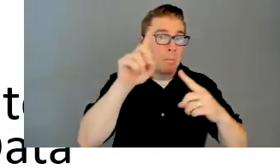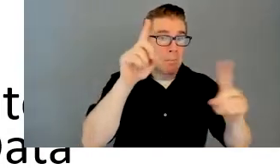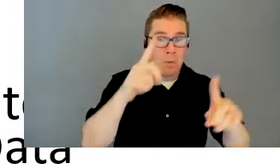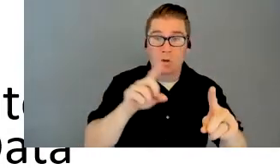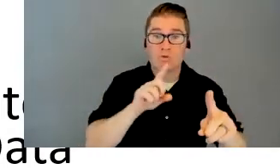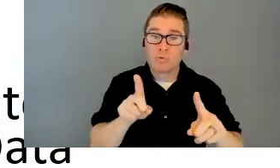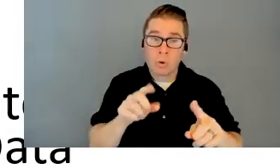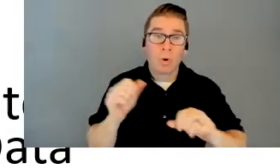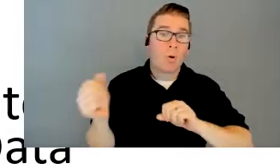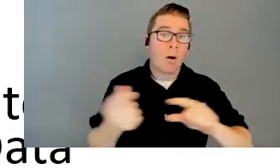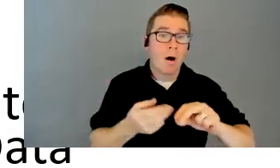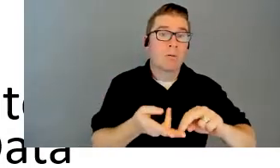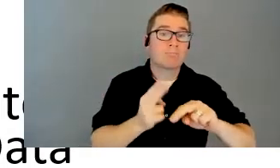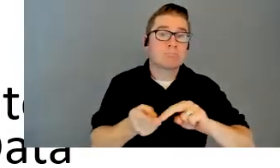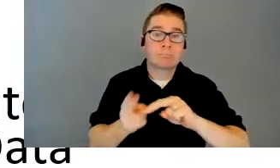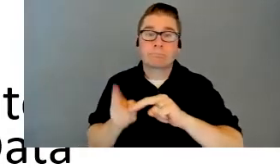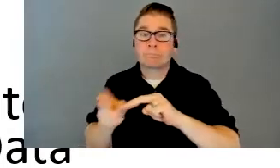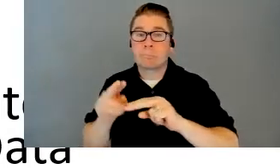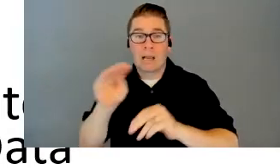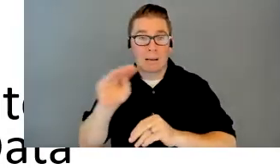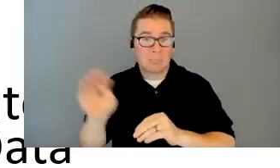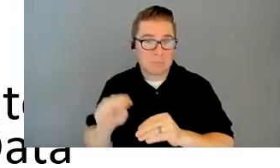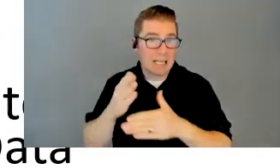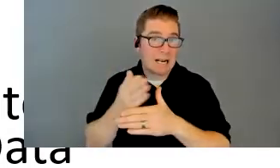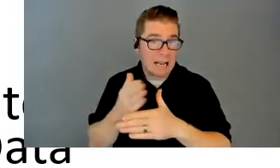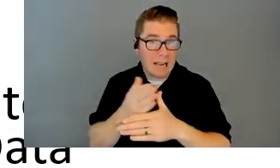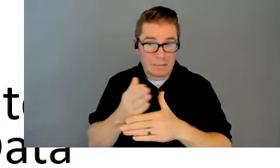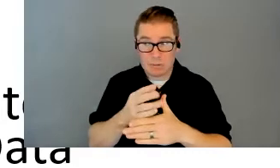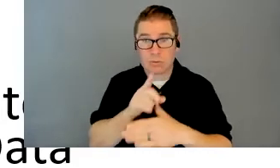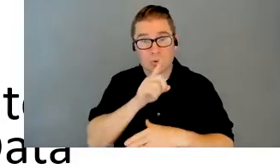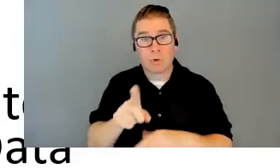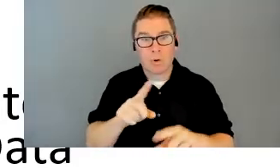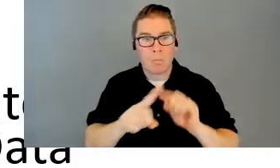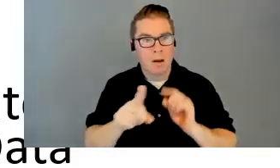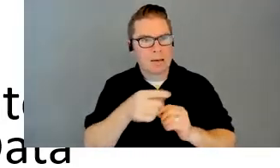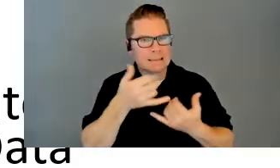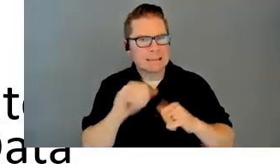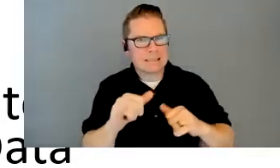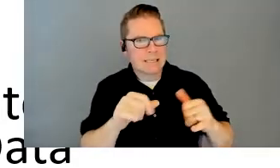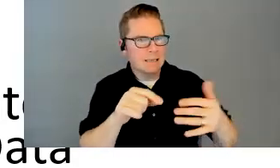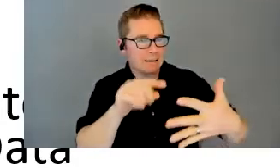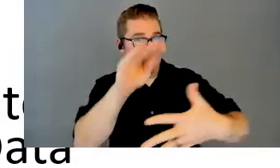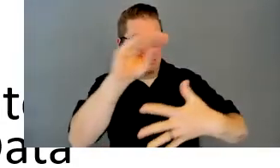And that's what we're really we're really concerned about, is that while it's rising, the gap should be shrinking.